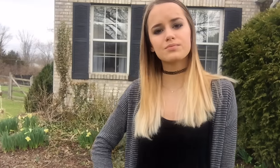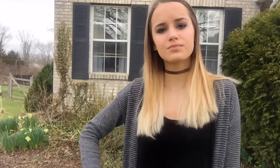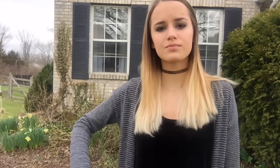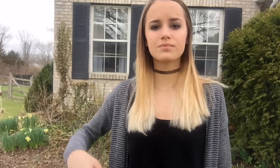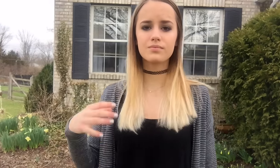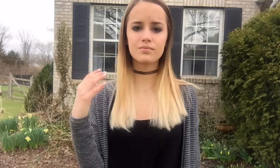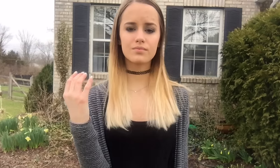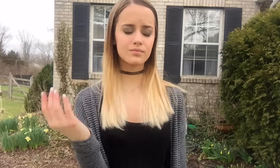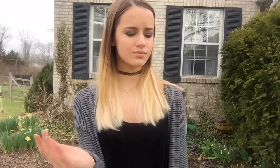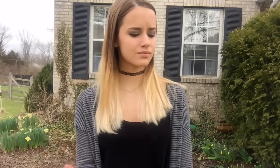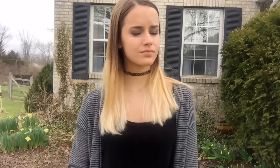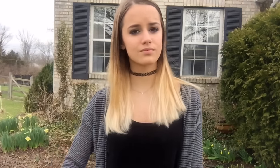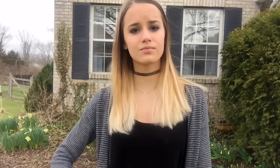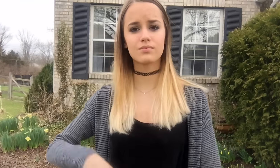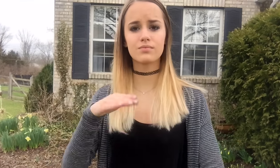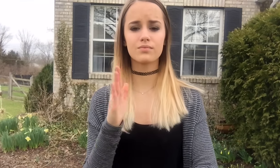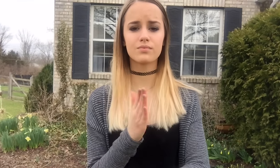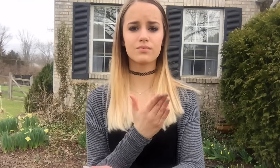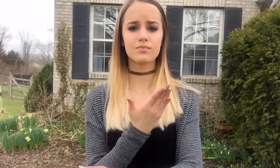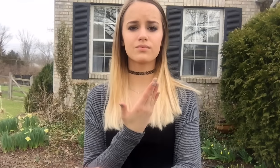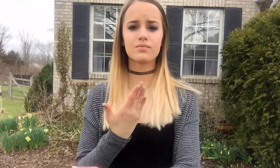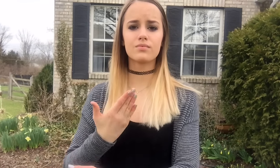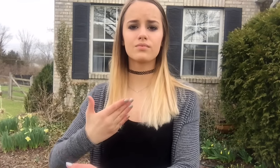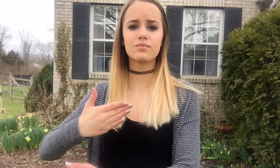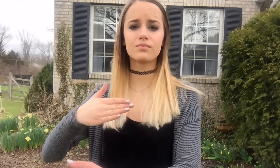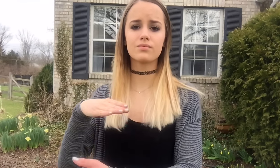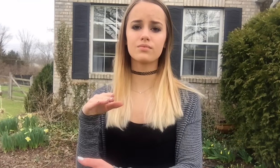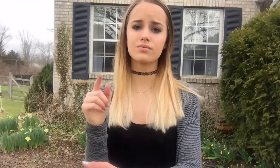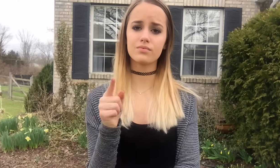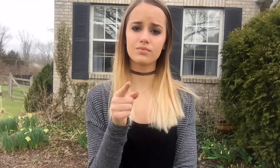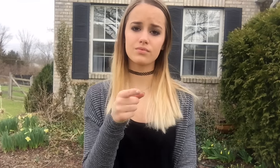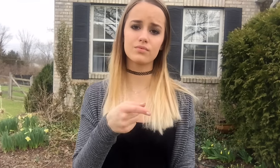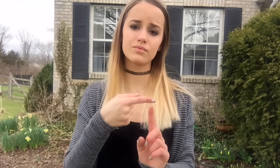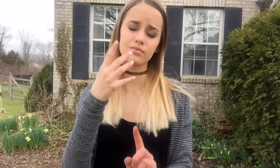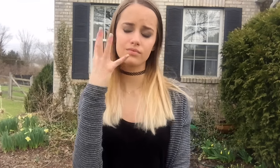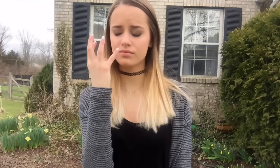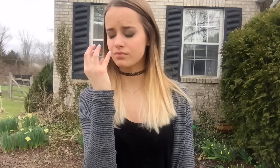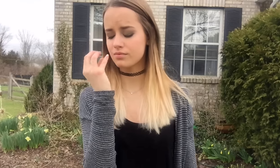Singing you to sleep